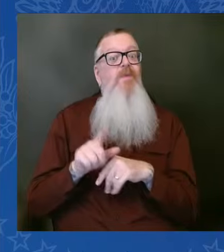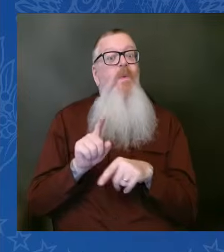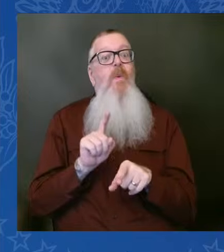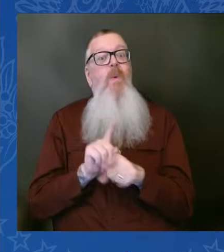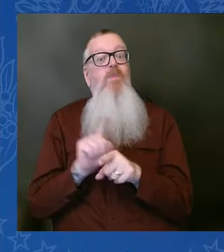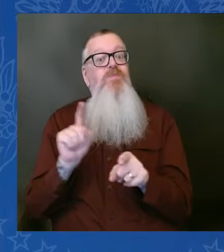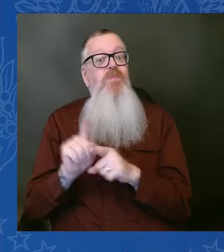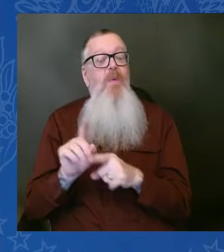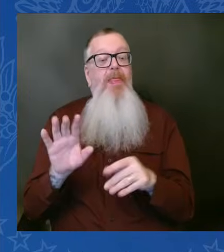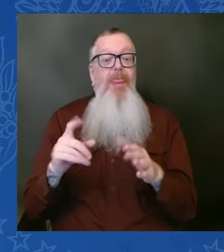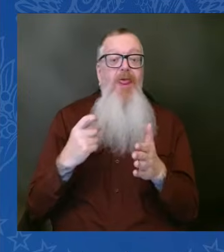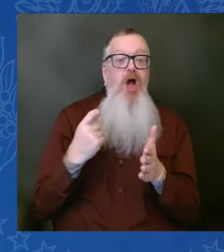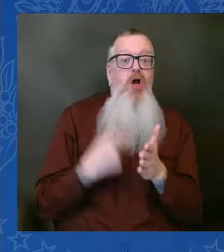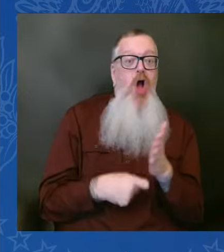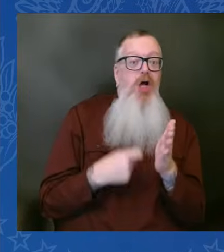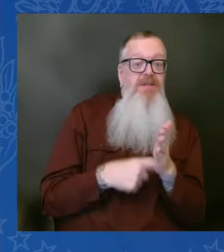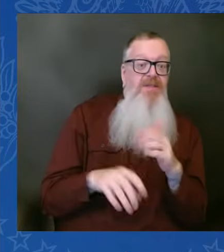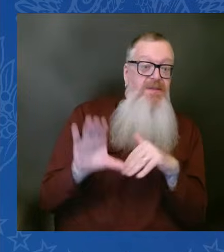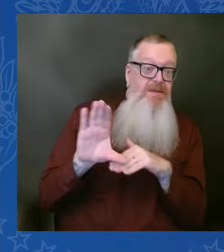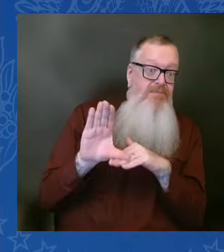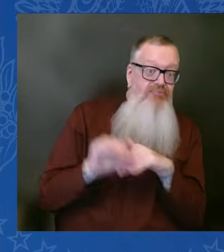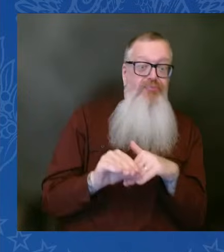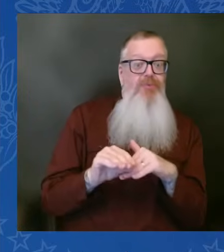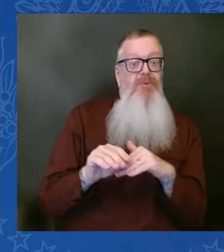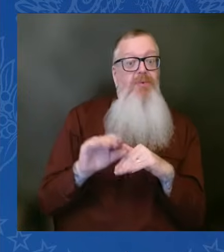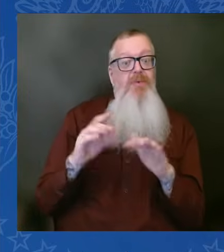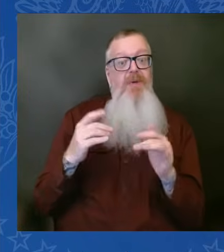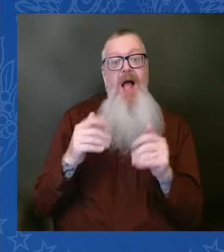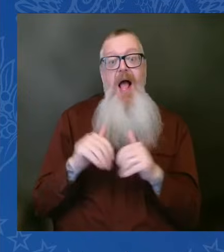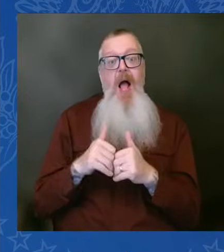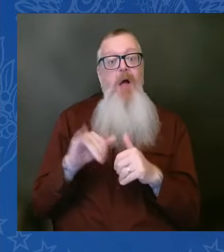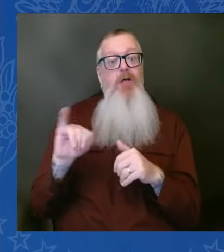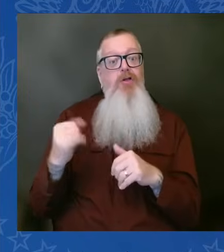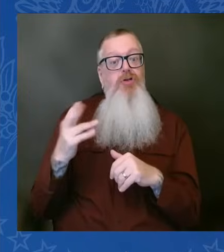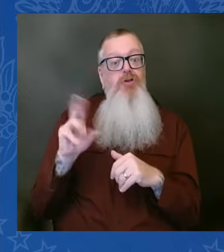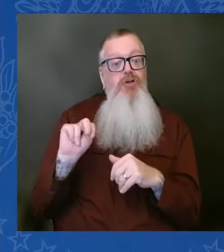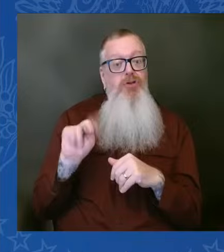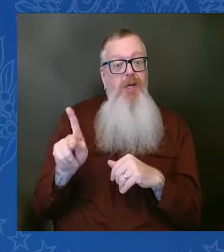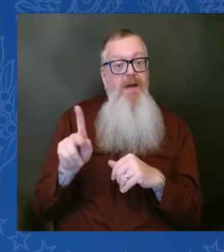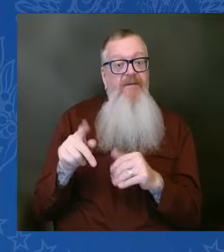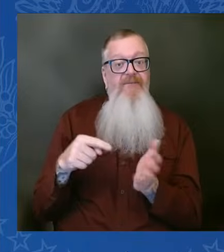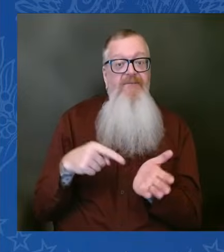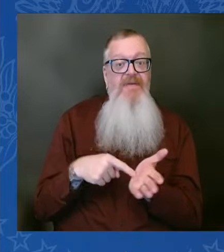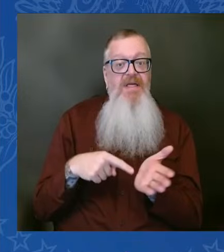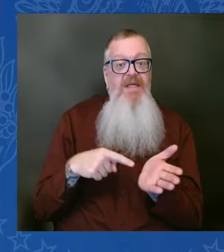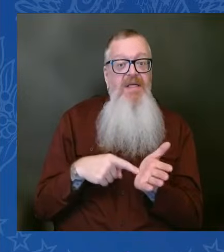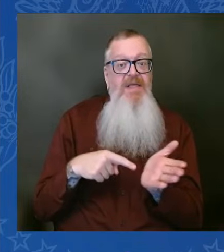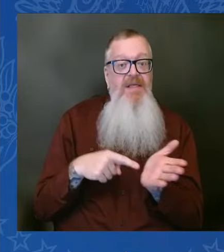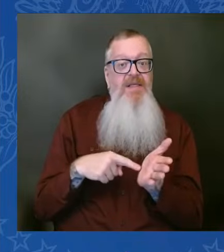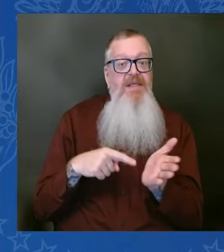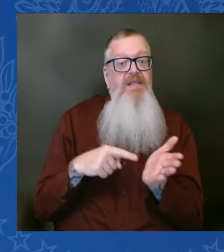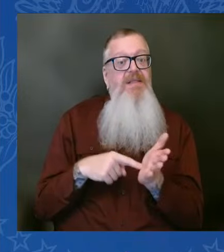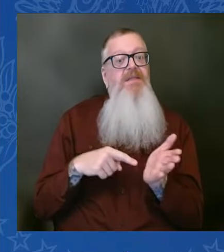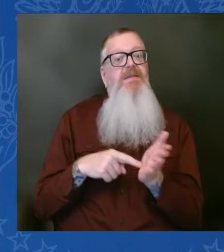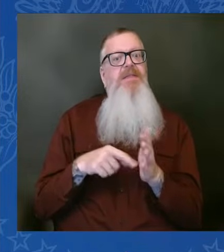Junk fees are those hidden costs that can add up to hundreds of dollars for the average American family -- you know, hidden costs